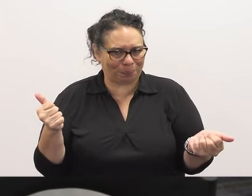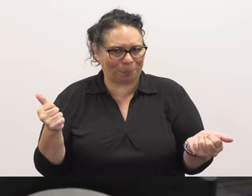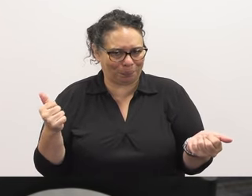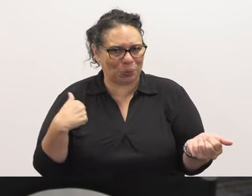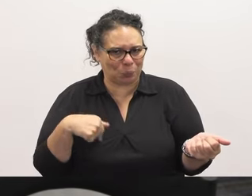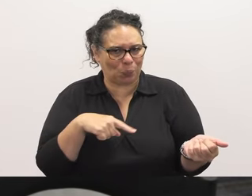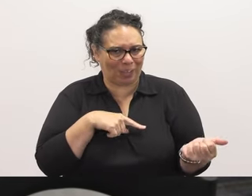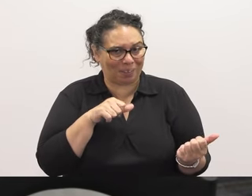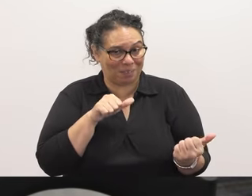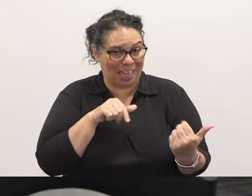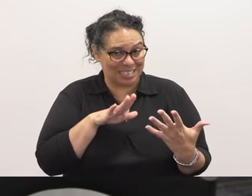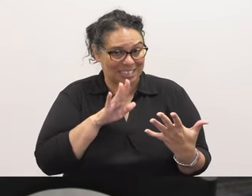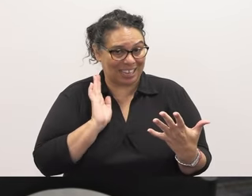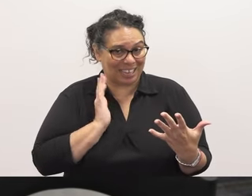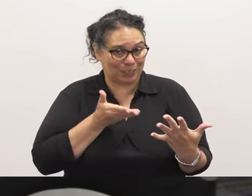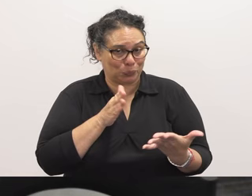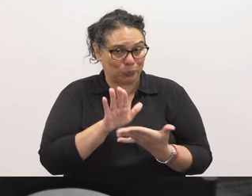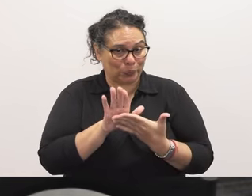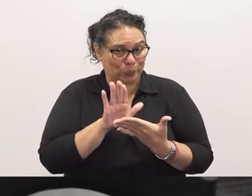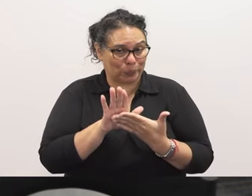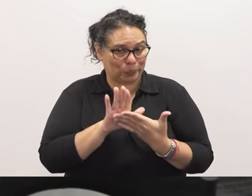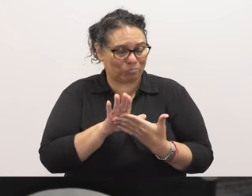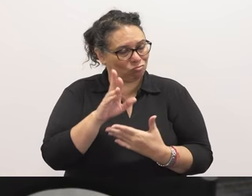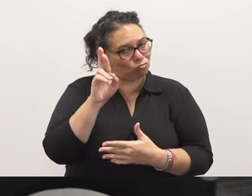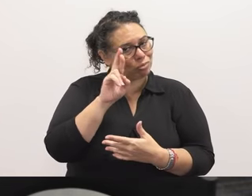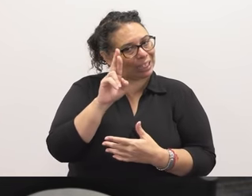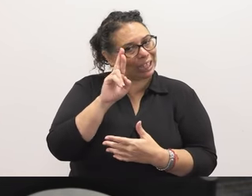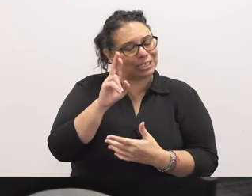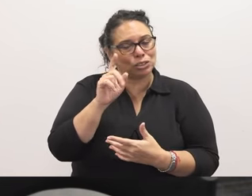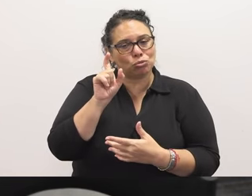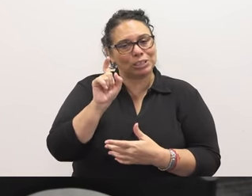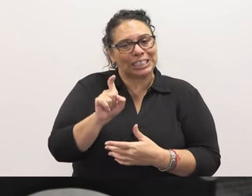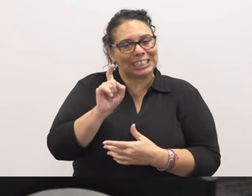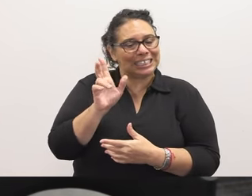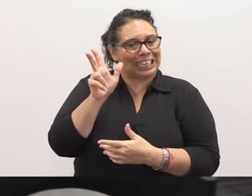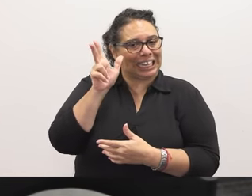and so we realized that we needed to hear student voices.